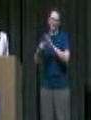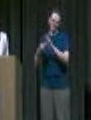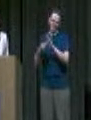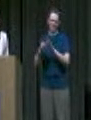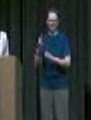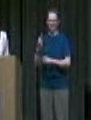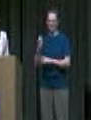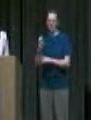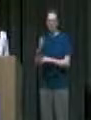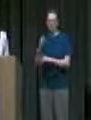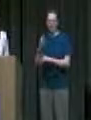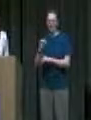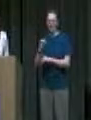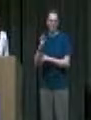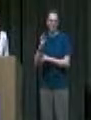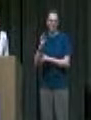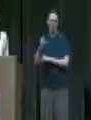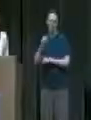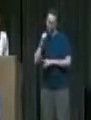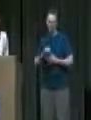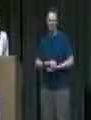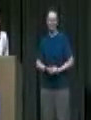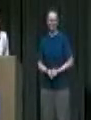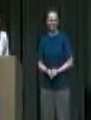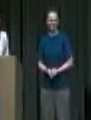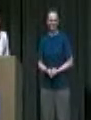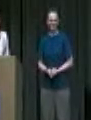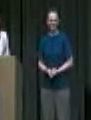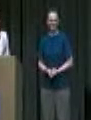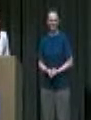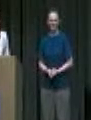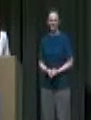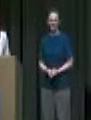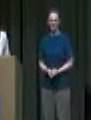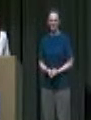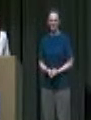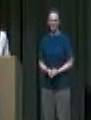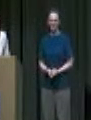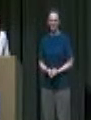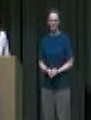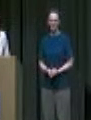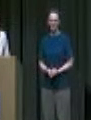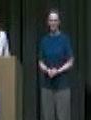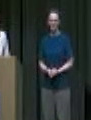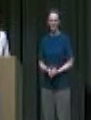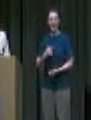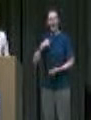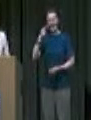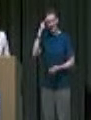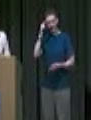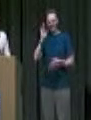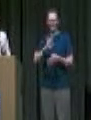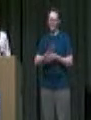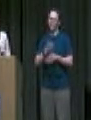hazardous all right so uh I think that the video actually did a great job at walking